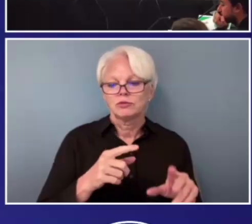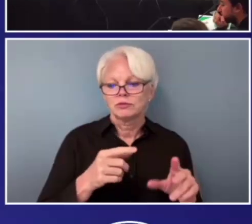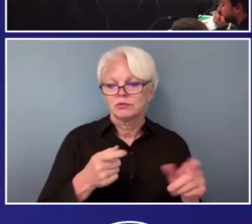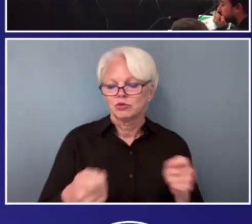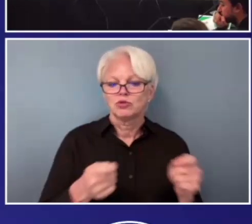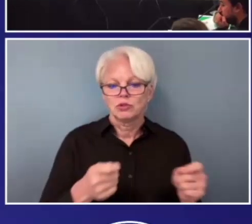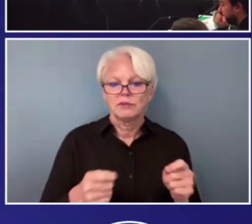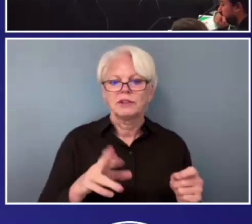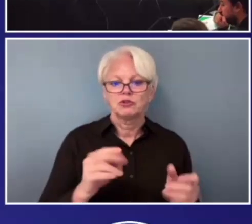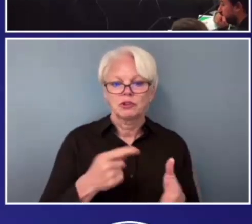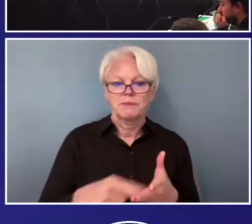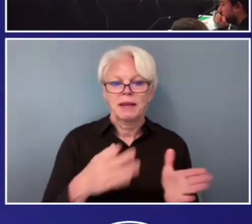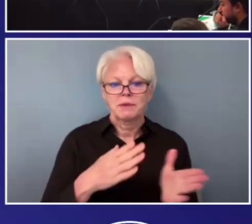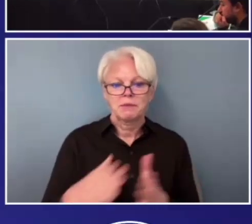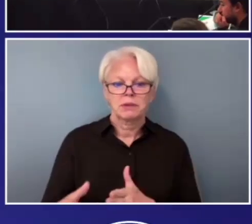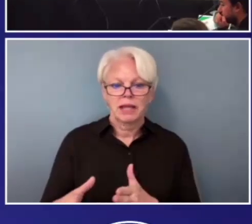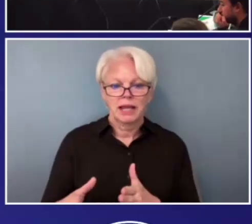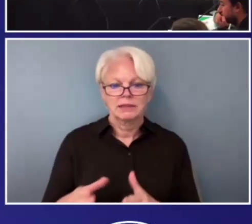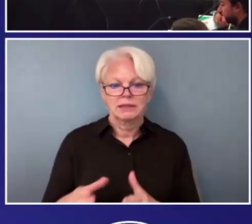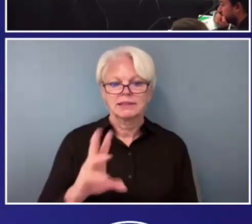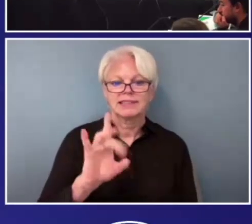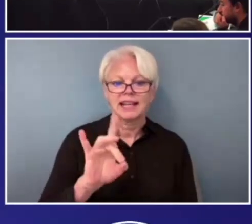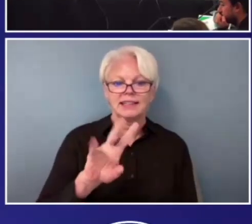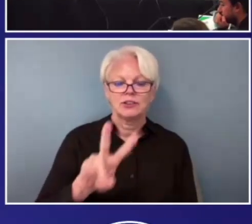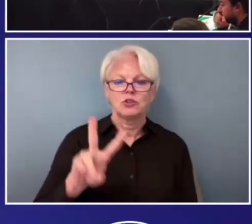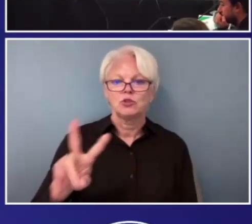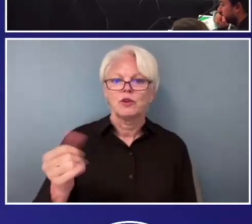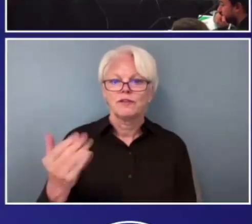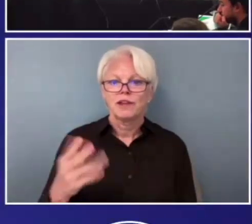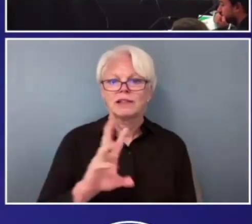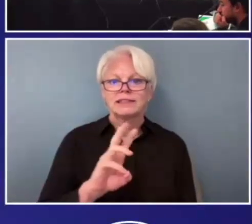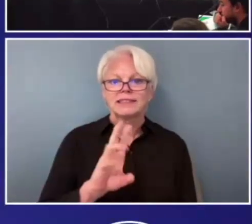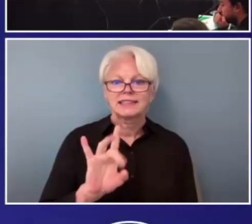That would be 682.215 and 682.209.